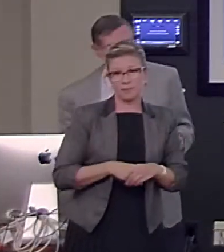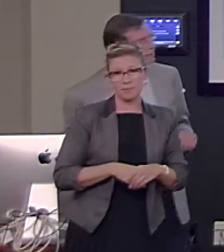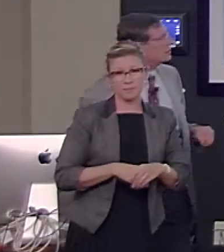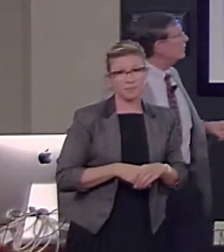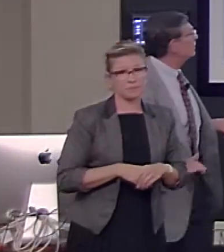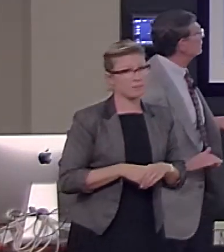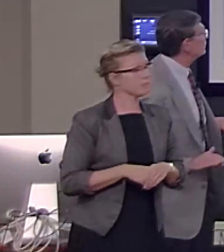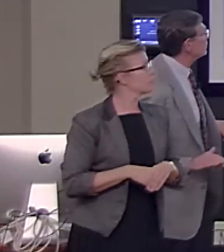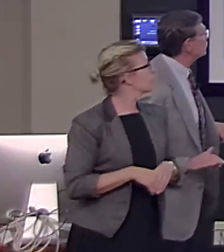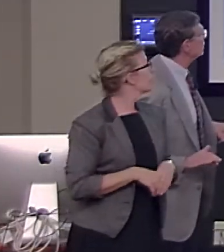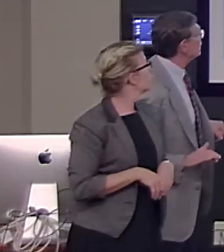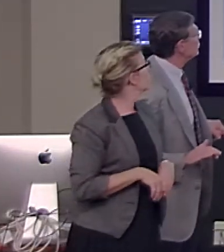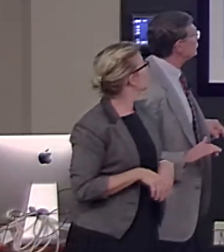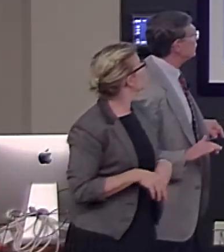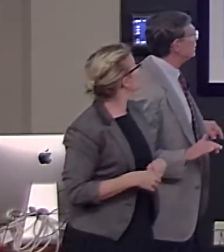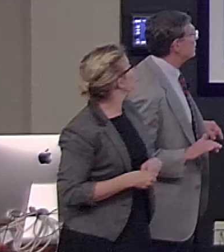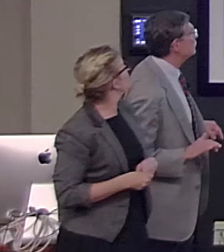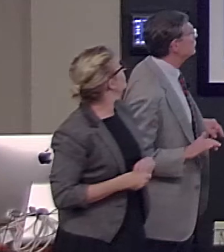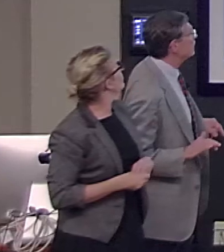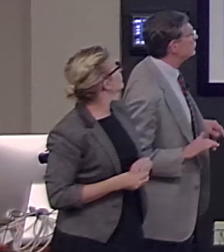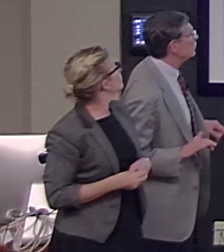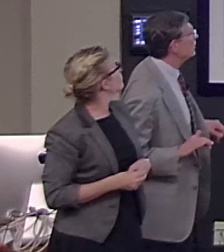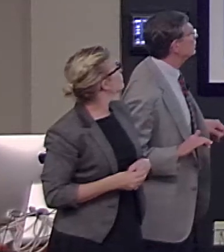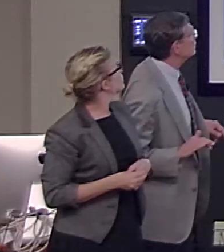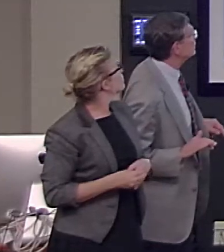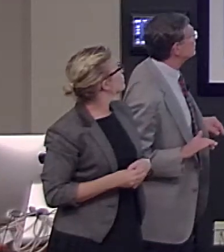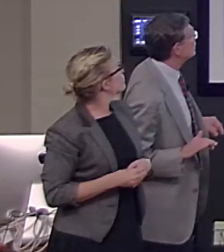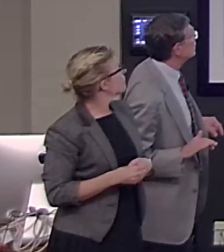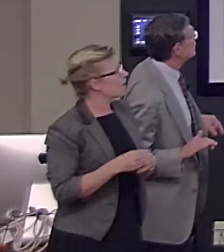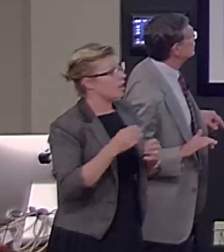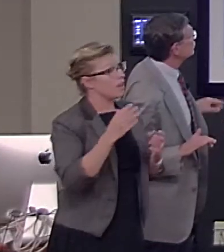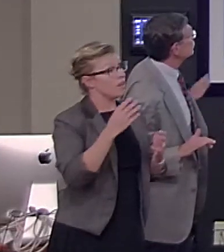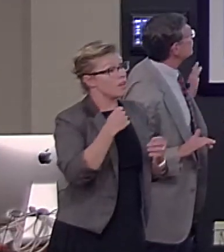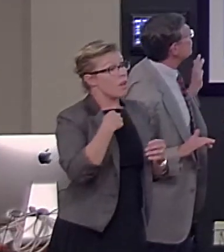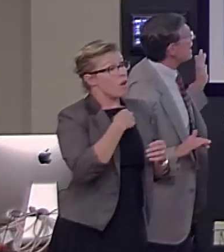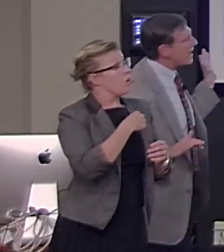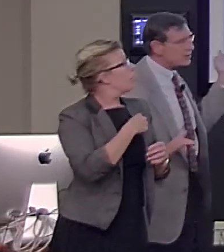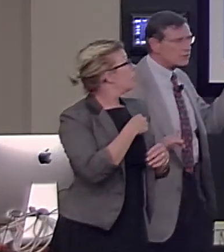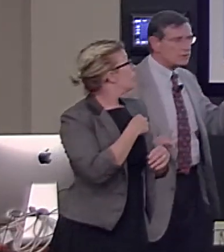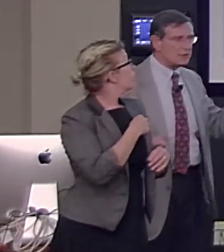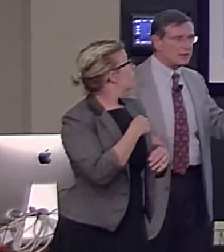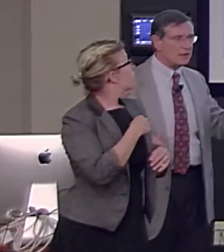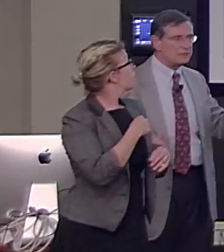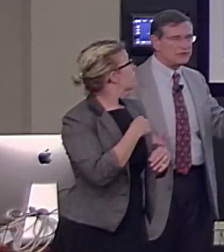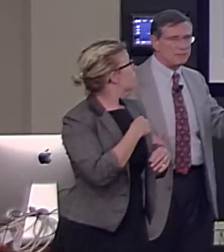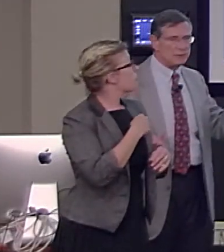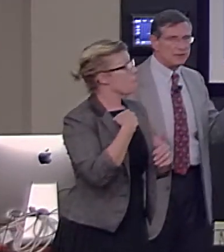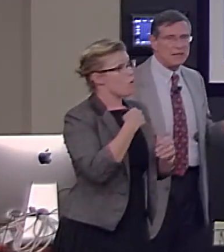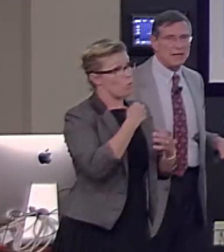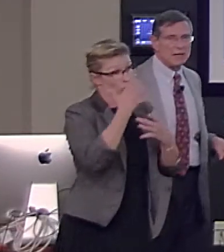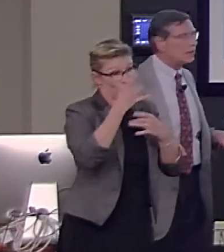And since we're interested in intervention, we looked at sort of the pattern of stability